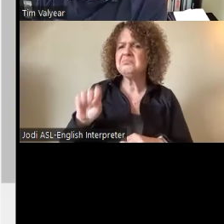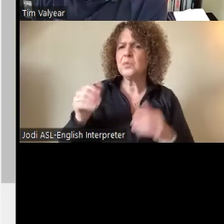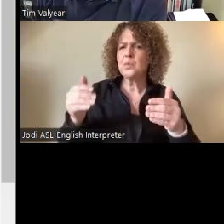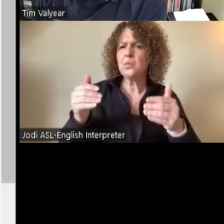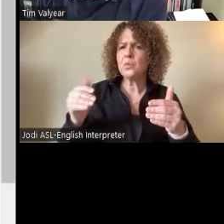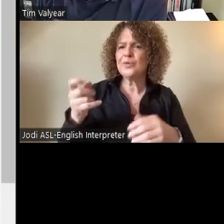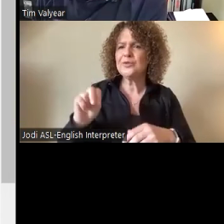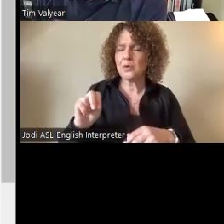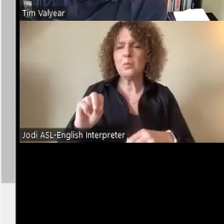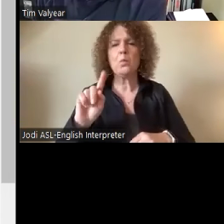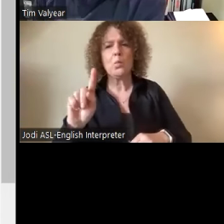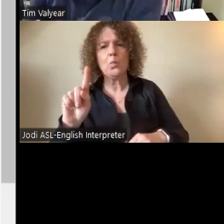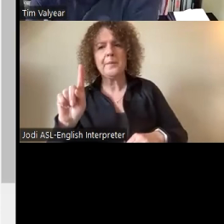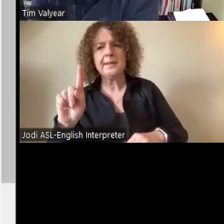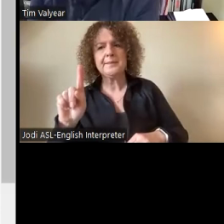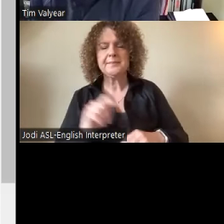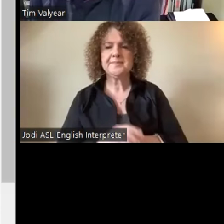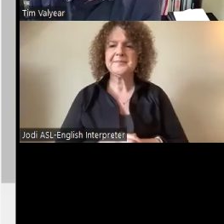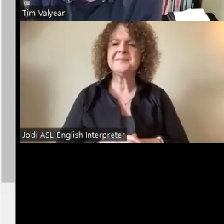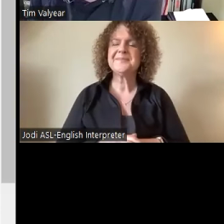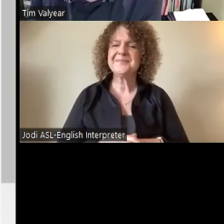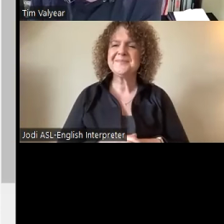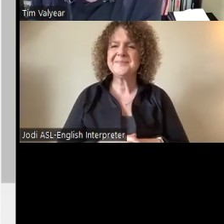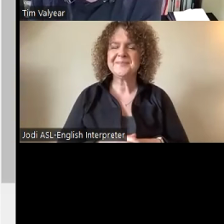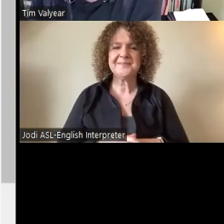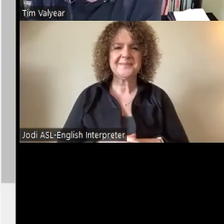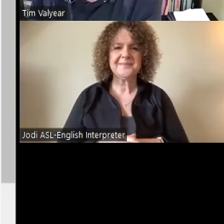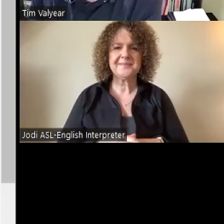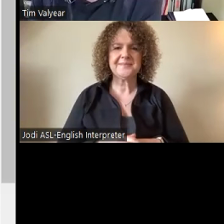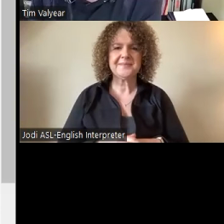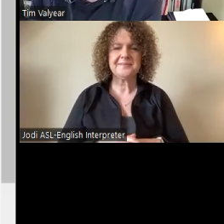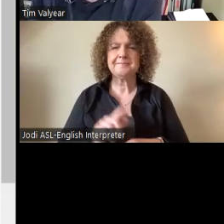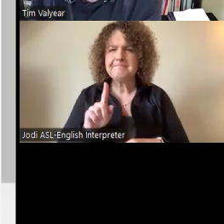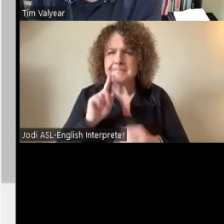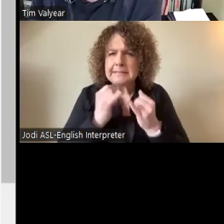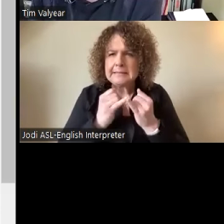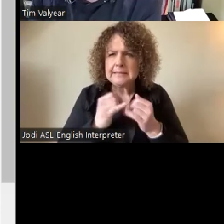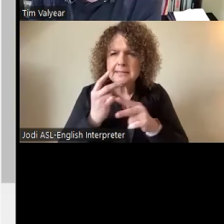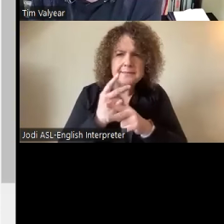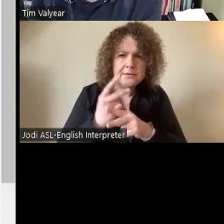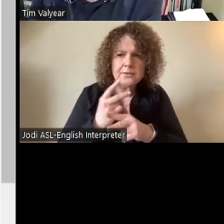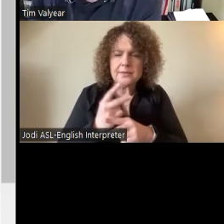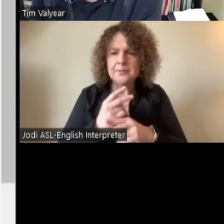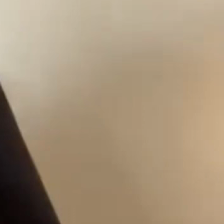show the PPE? The videos as well? » SPEAKER: Sure, you might as well keep going, John. Thank